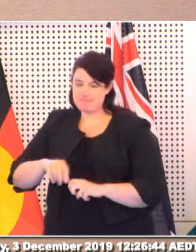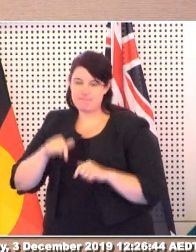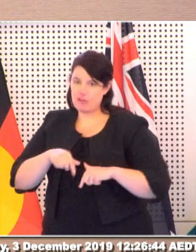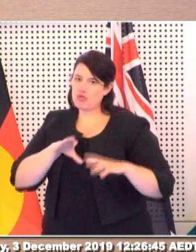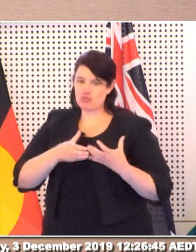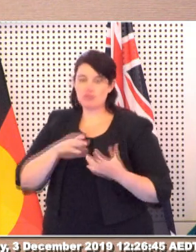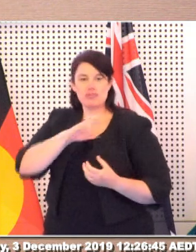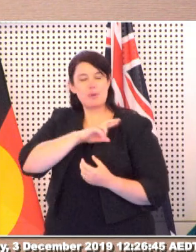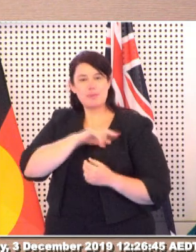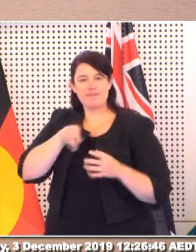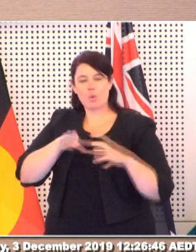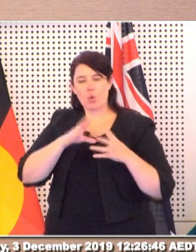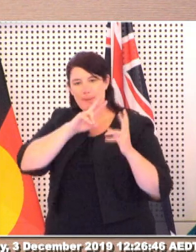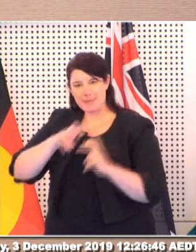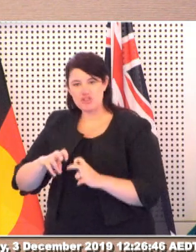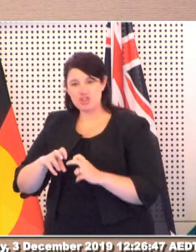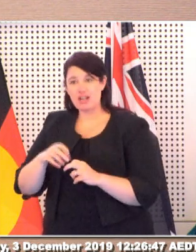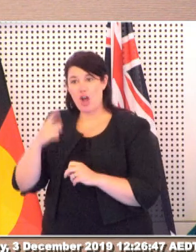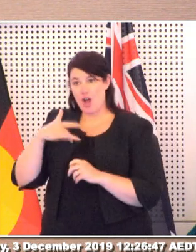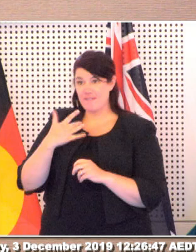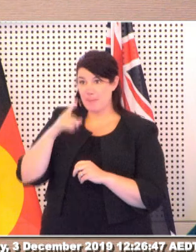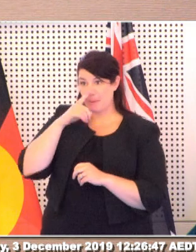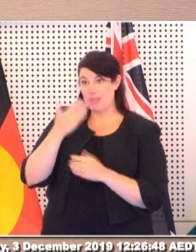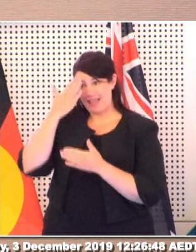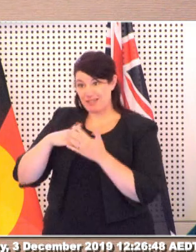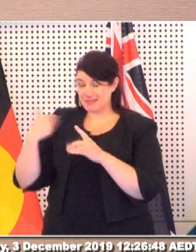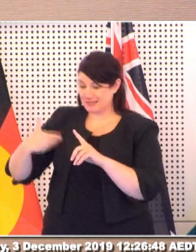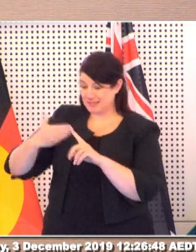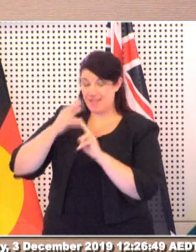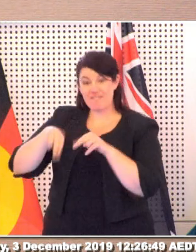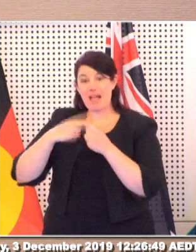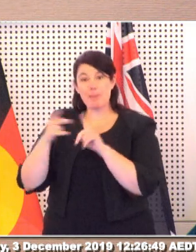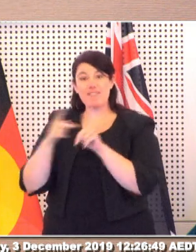violence that people with disability experience, and shedding light here and